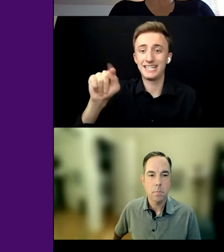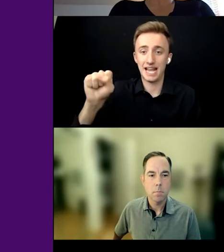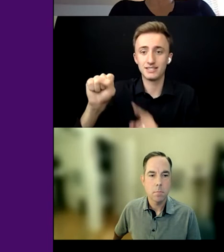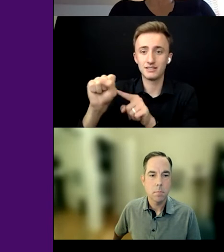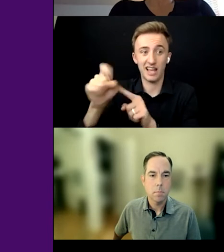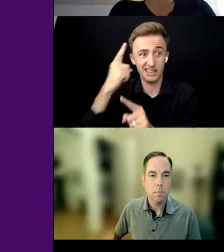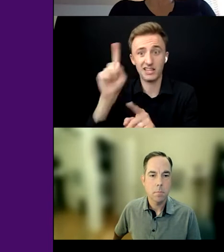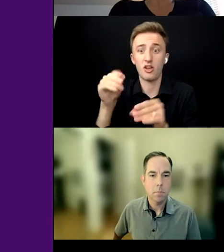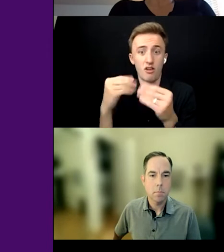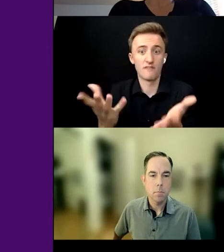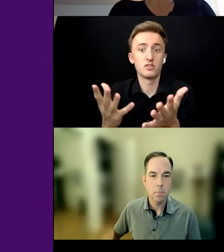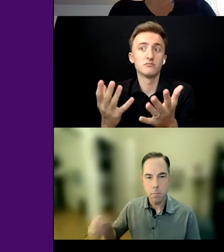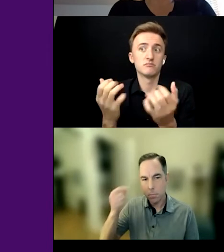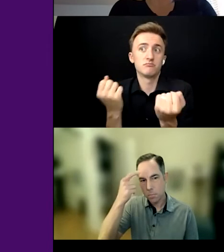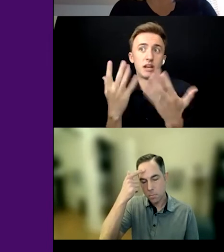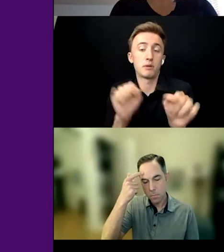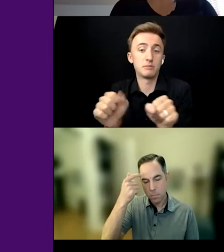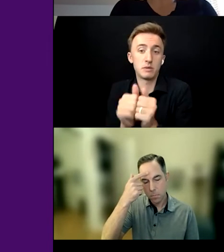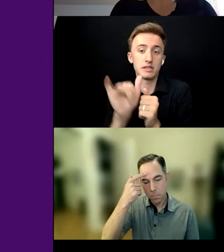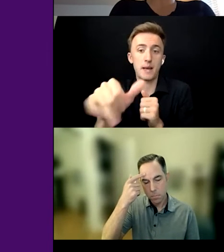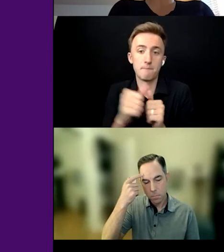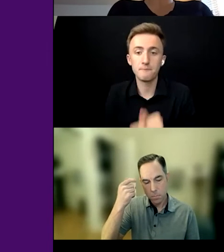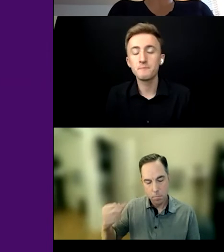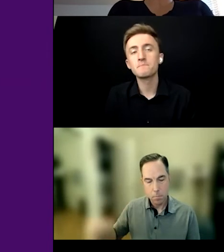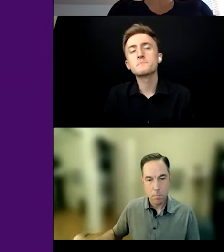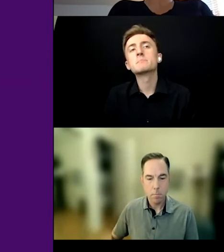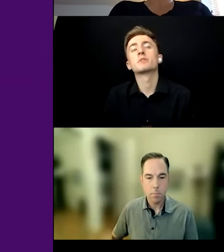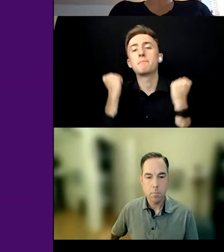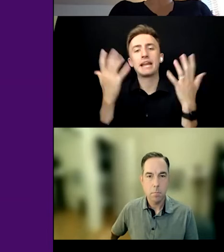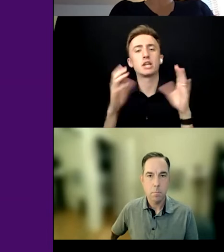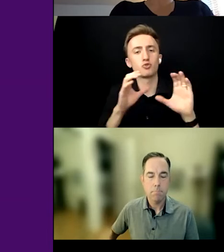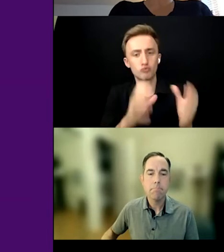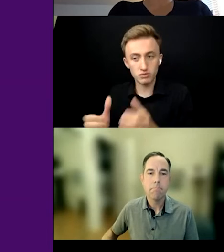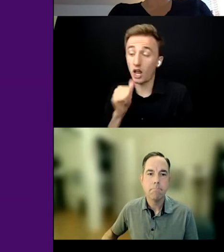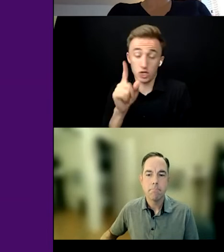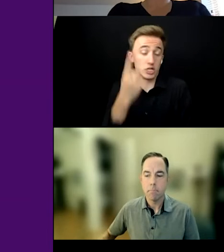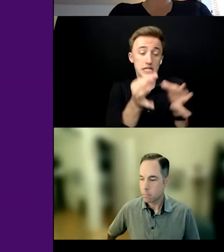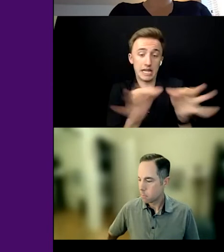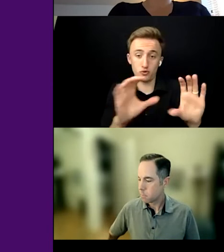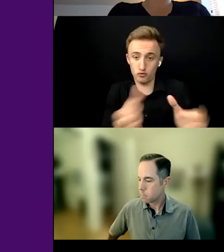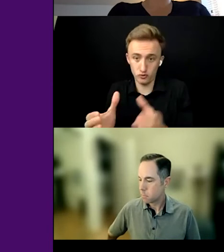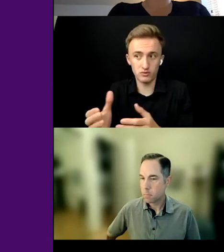that. There's lots of groups, not just language groups that are underserved by text to speech